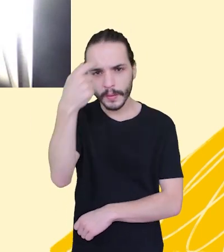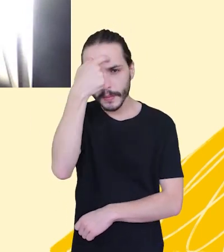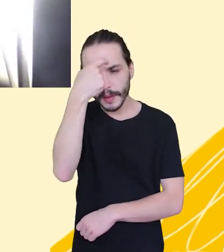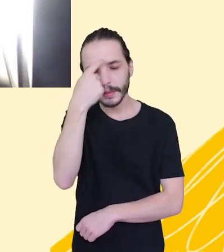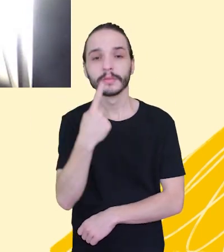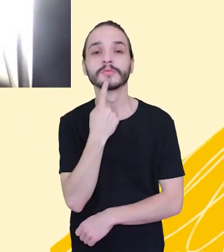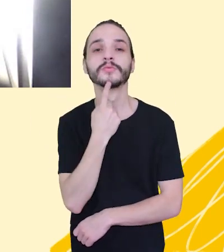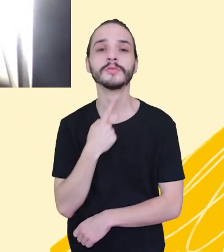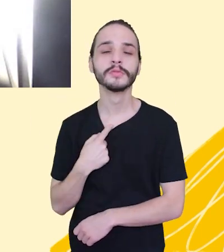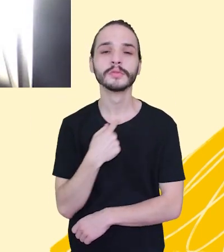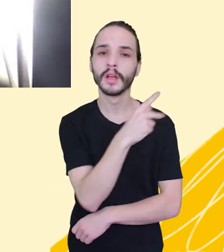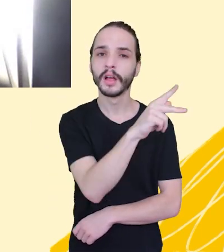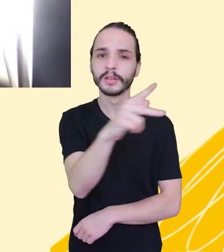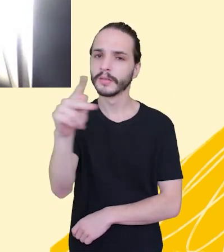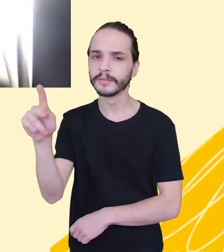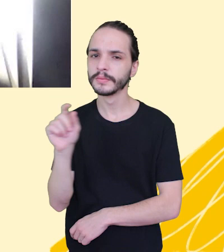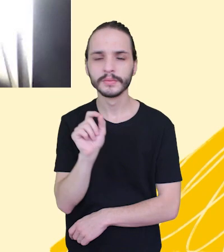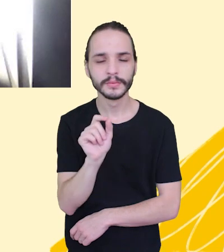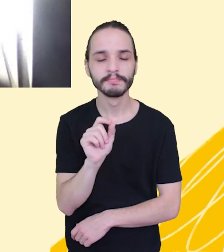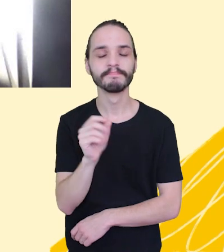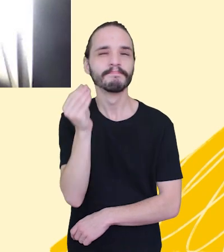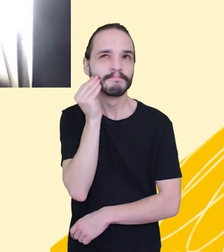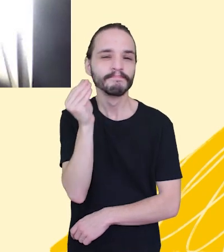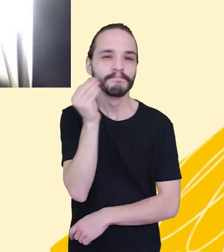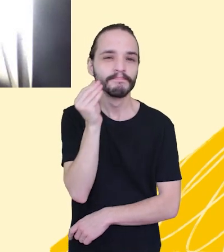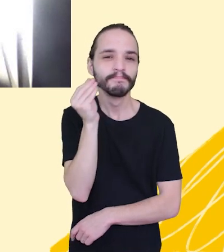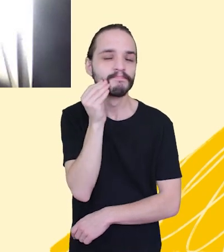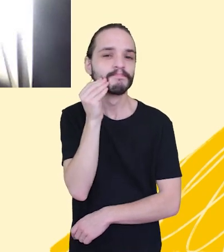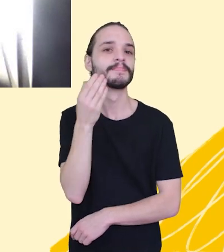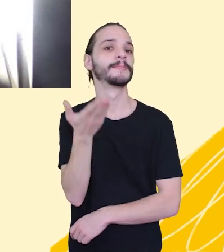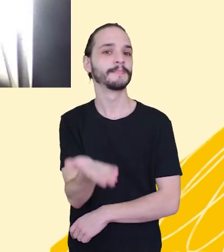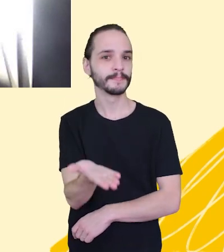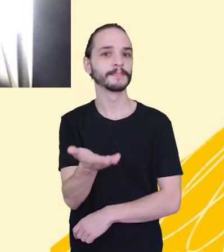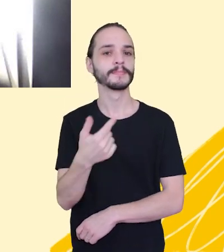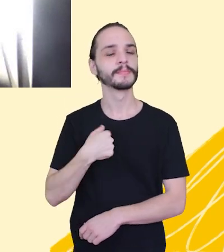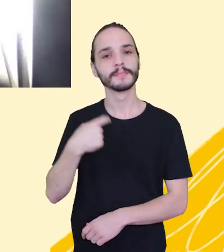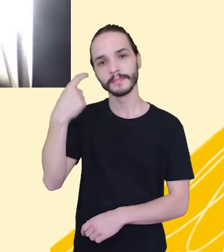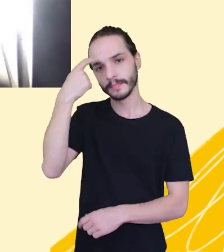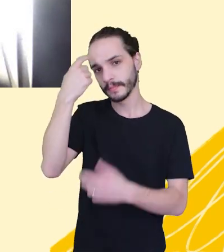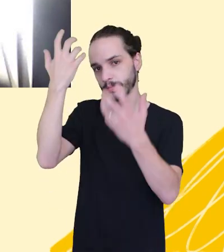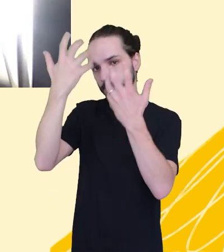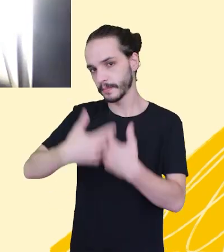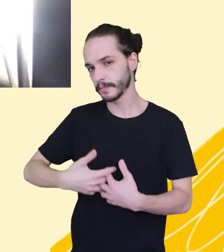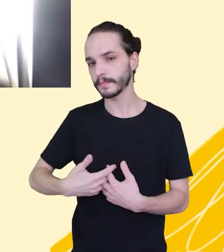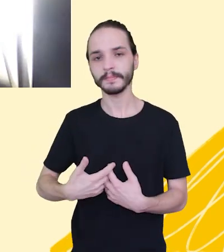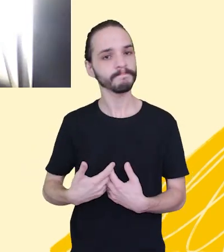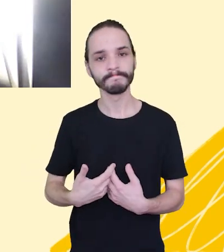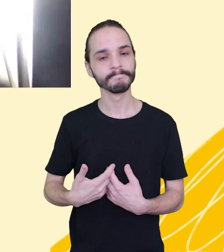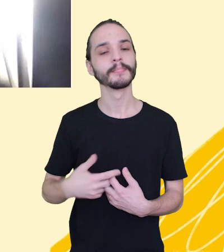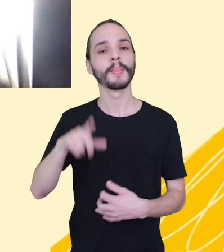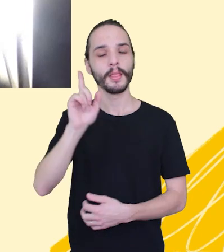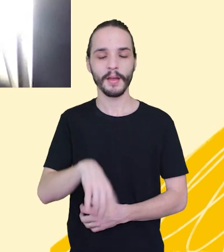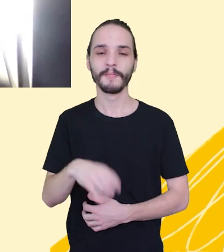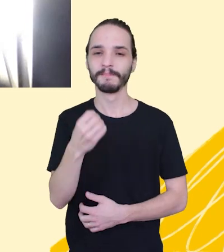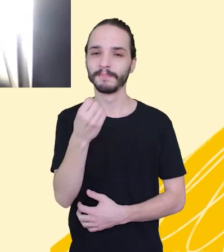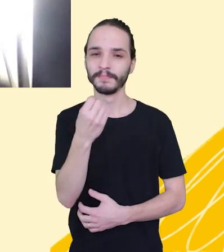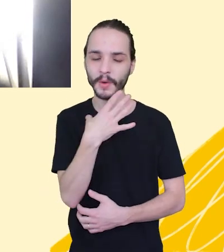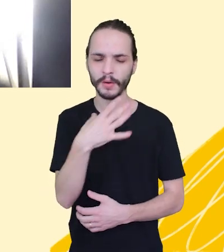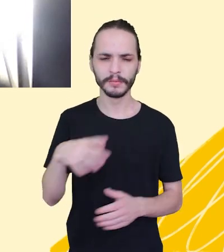And then I think itís good when they take themselves serious.